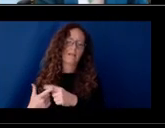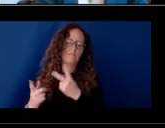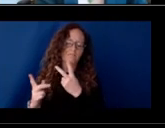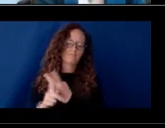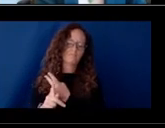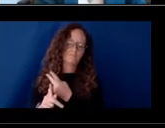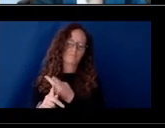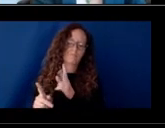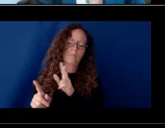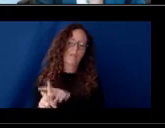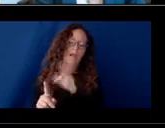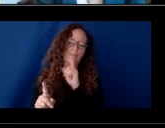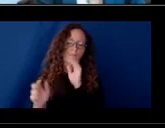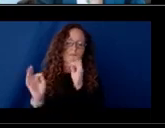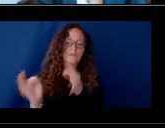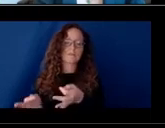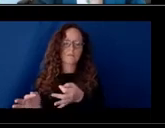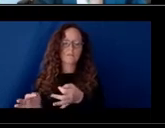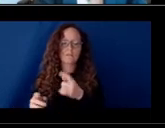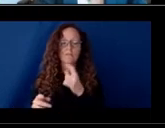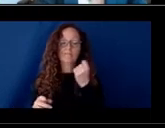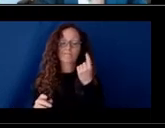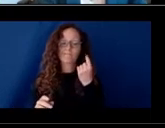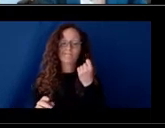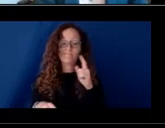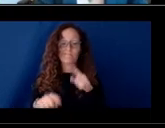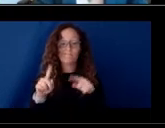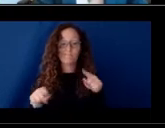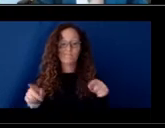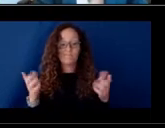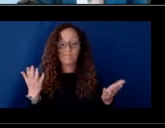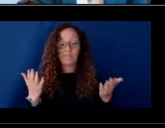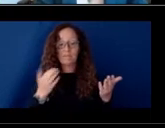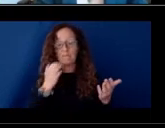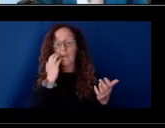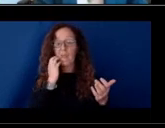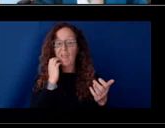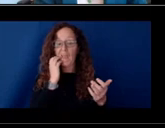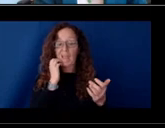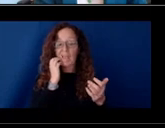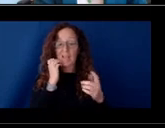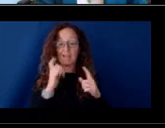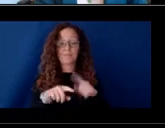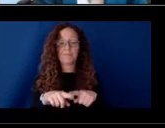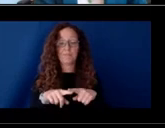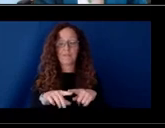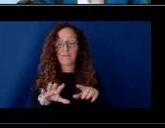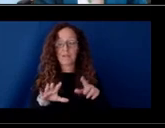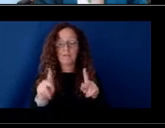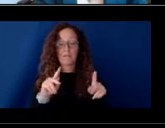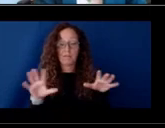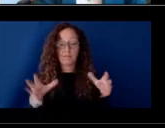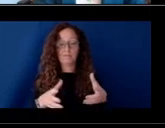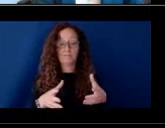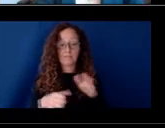However, it may differ, depending on the population in that area. And Mike I don't